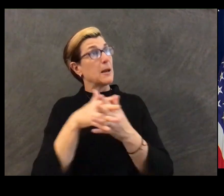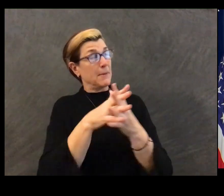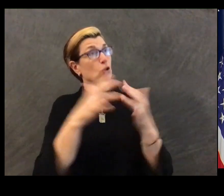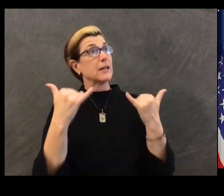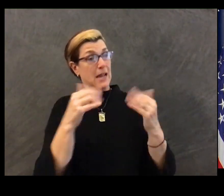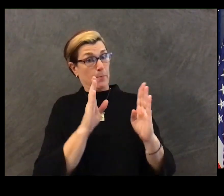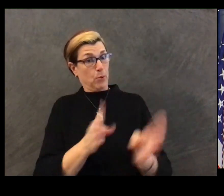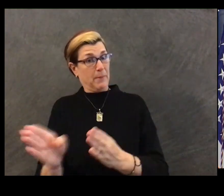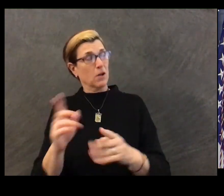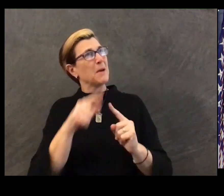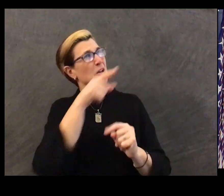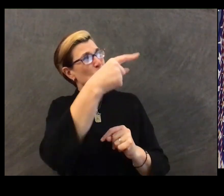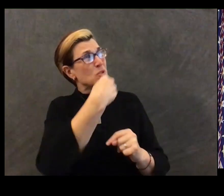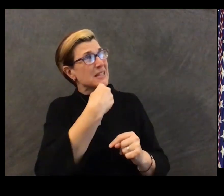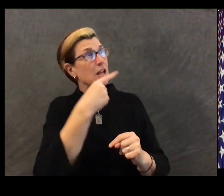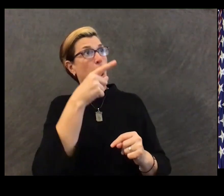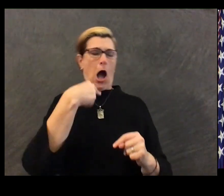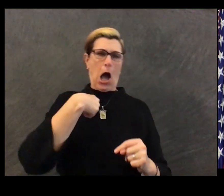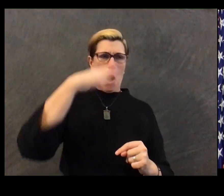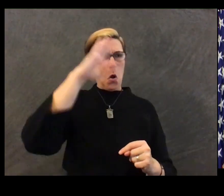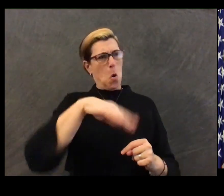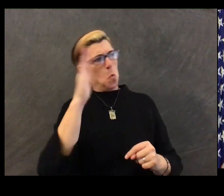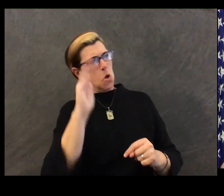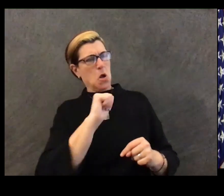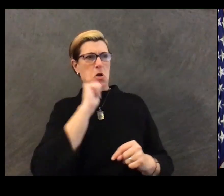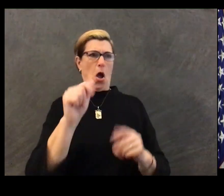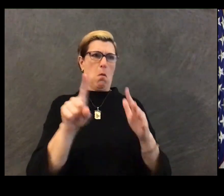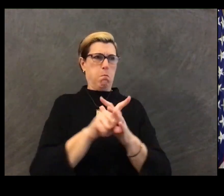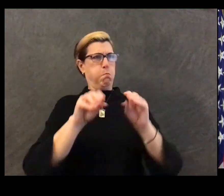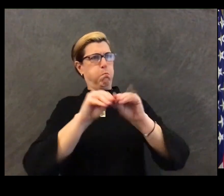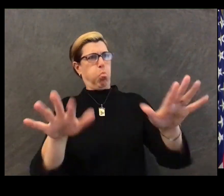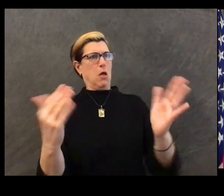that you know it won't come back in the same level that it has today what it is